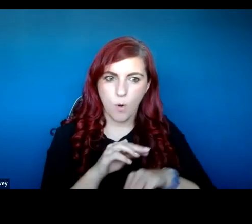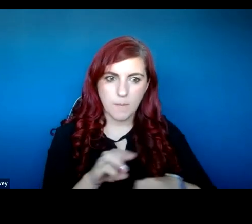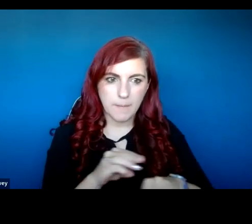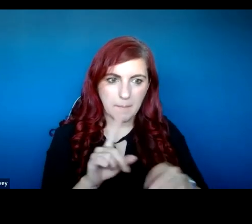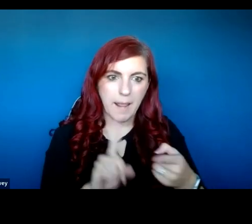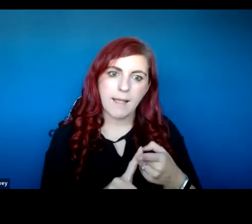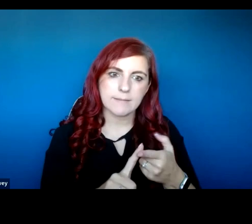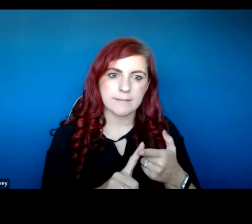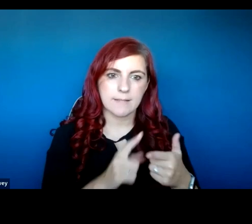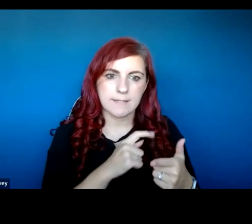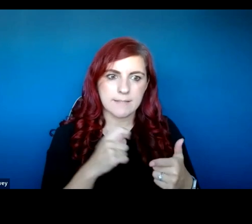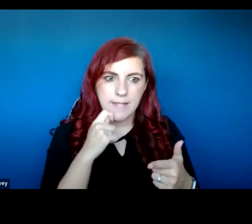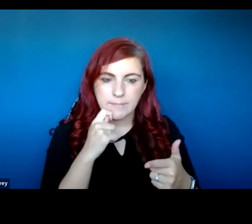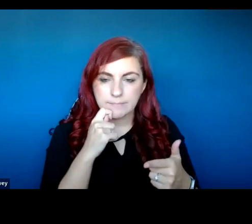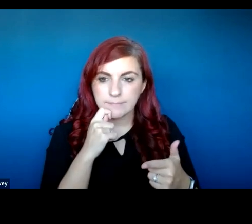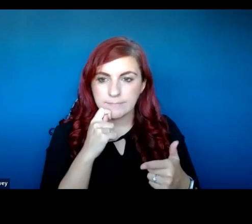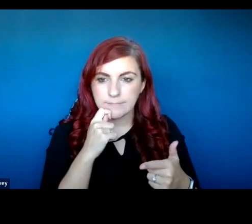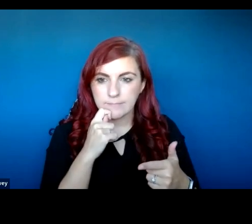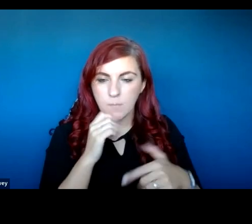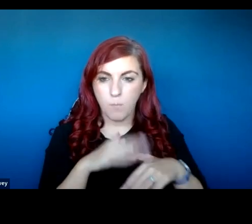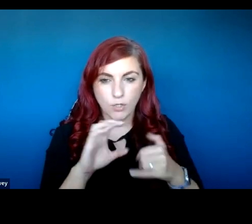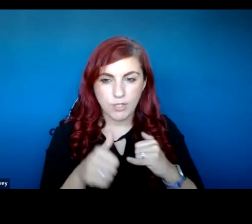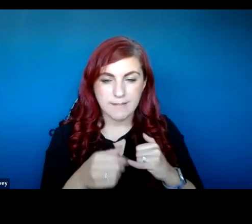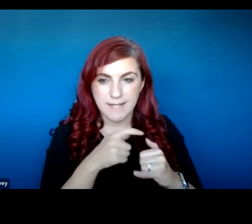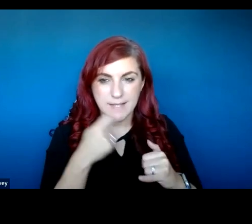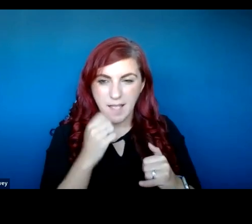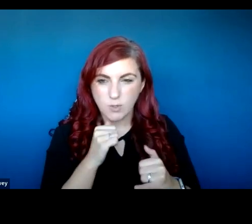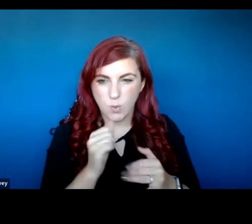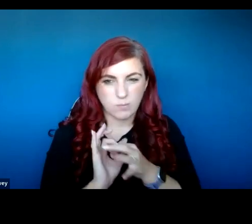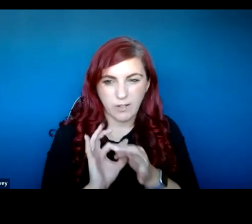indicate that they feel close to none, or just one or two people.